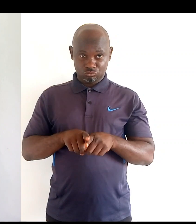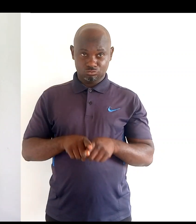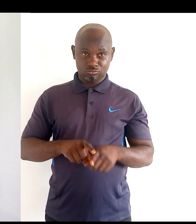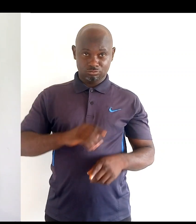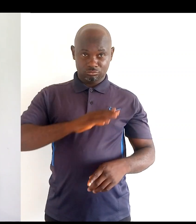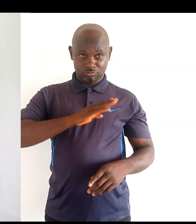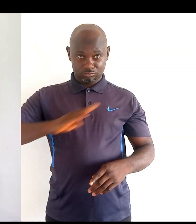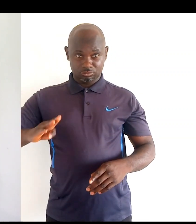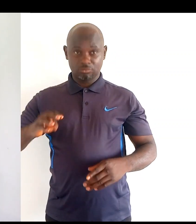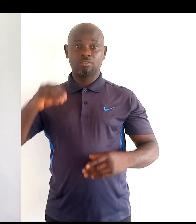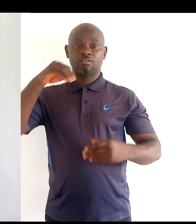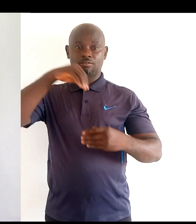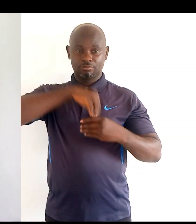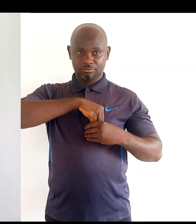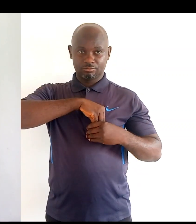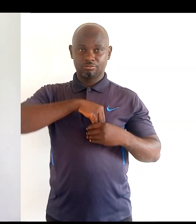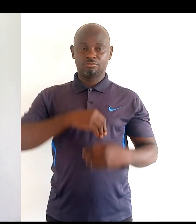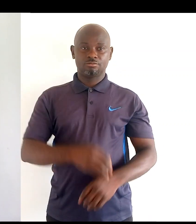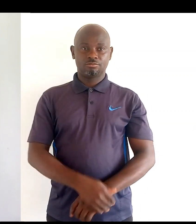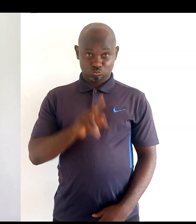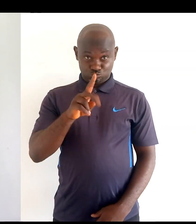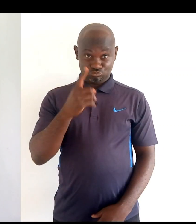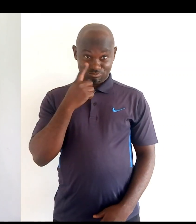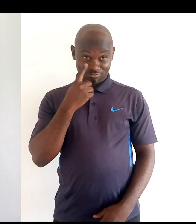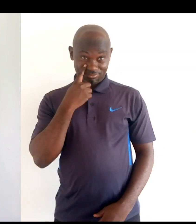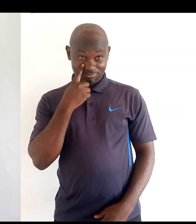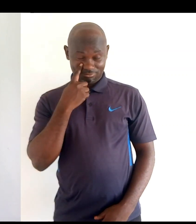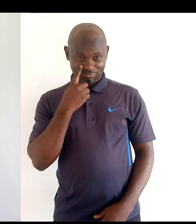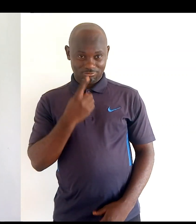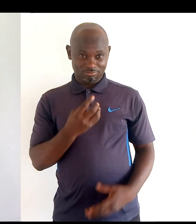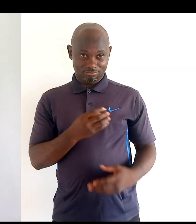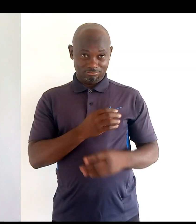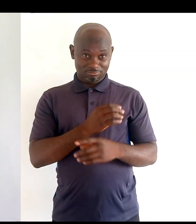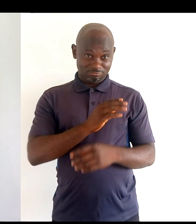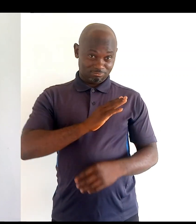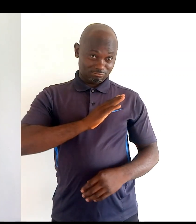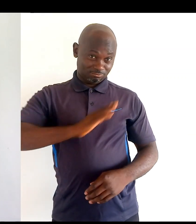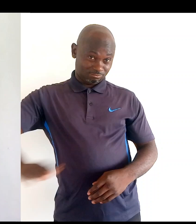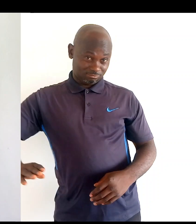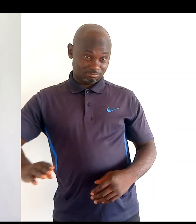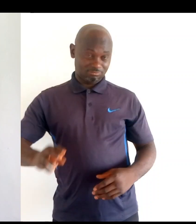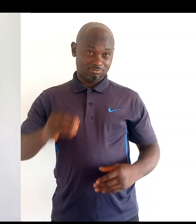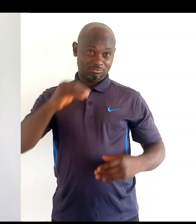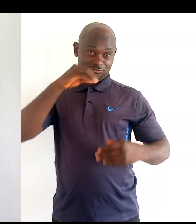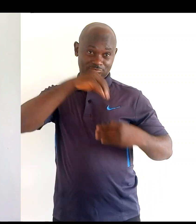with sign languages being real languages. If today's your first time visiting this channel,